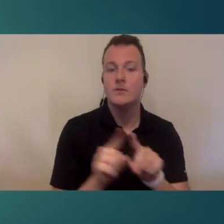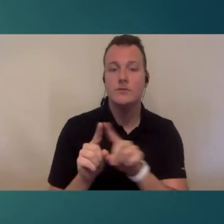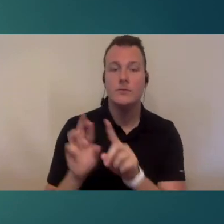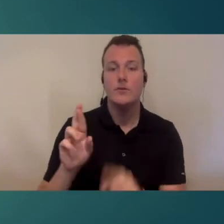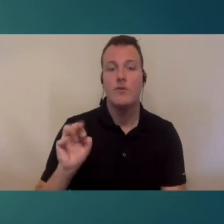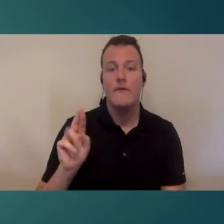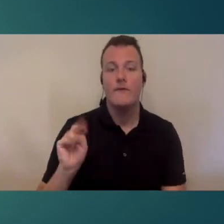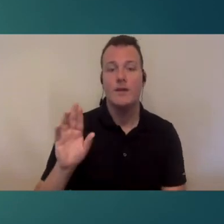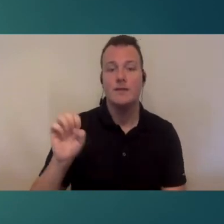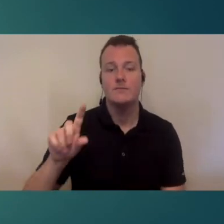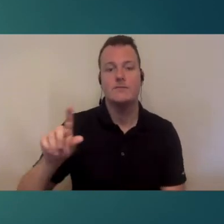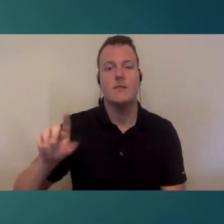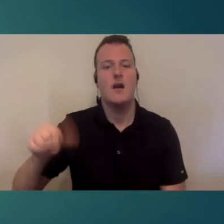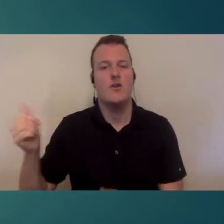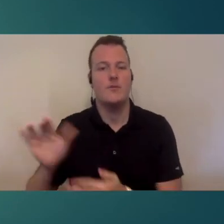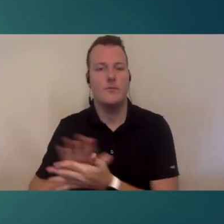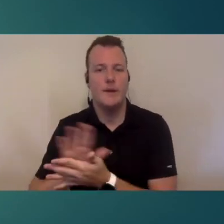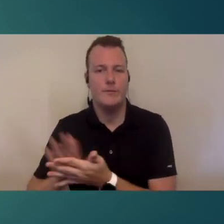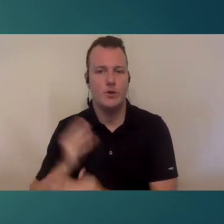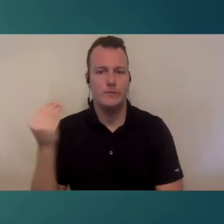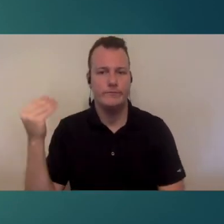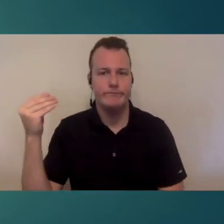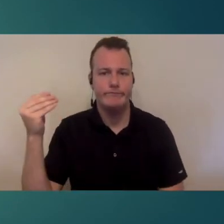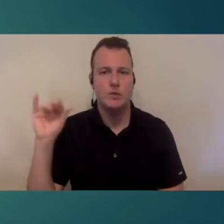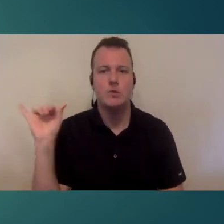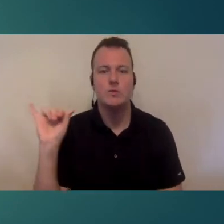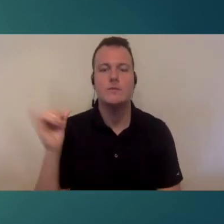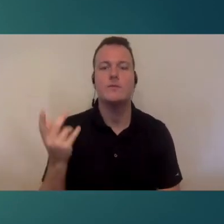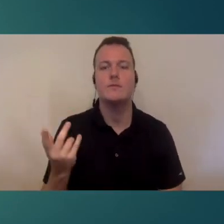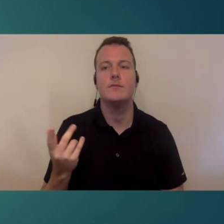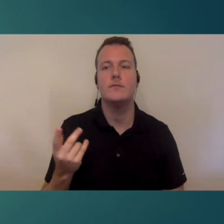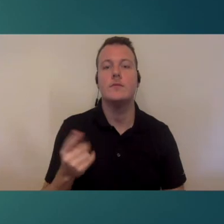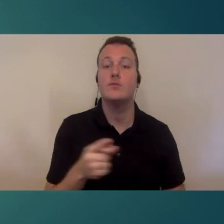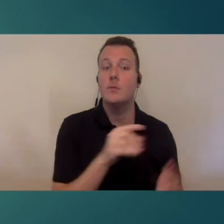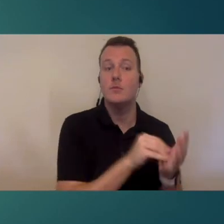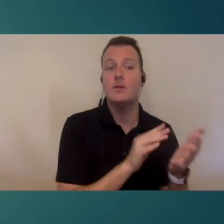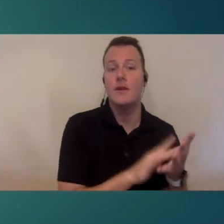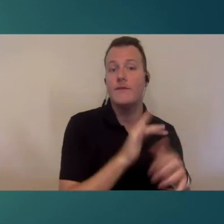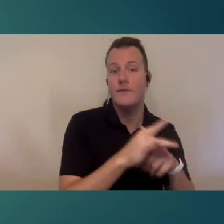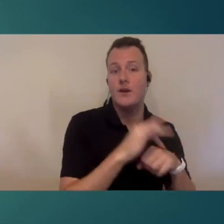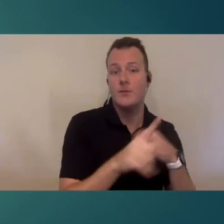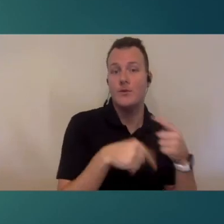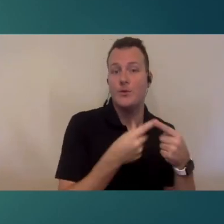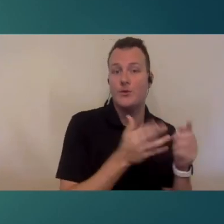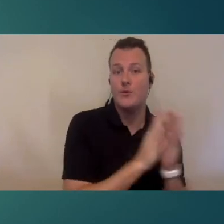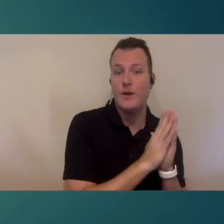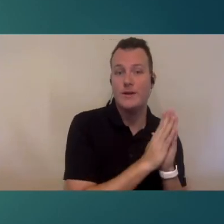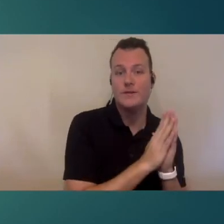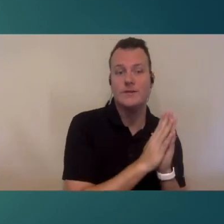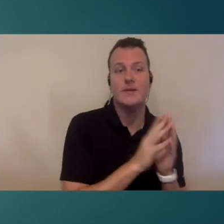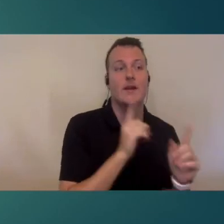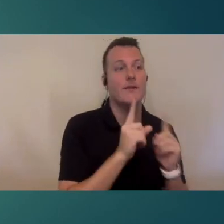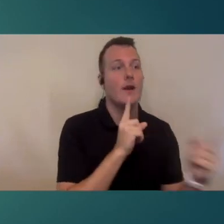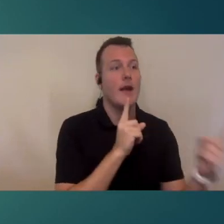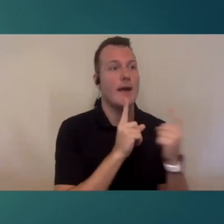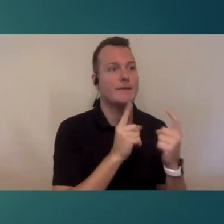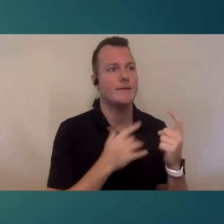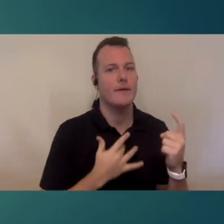references, on a separate sheet of paper. You know, you wouldn't want to put 'available upon request' and then you know, you're at the interview and they ask for